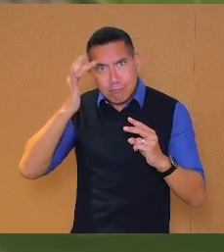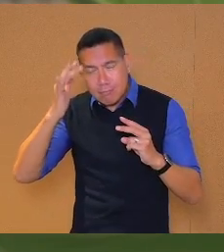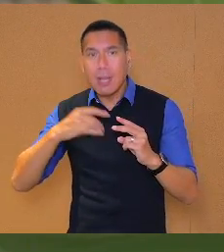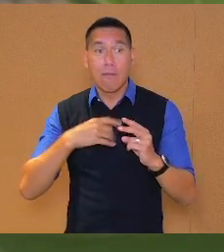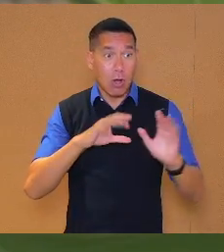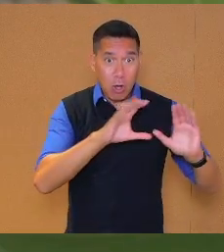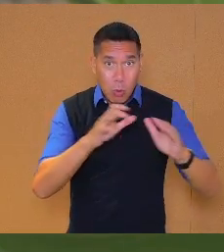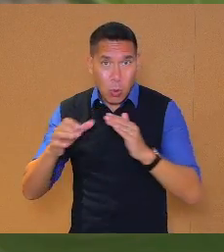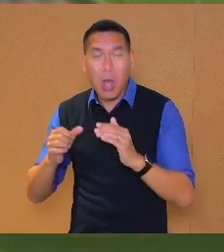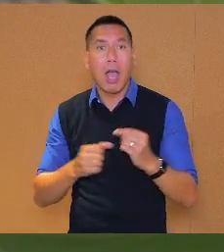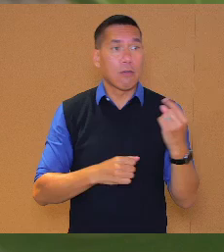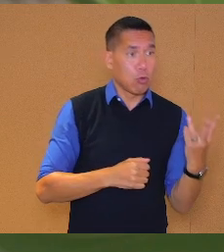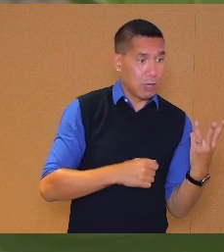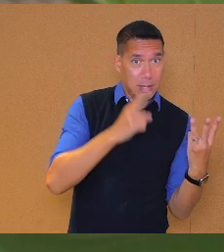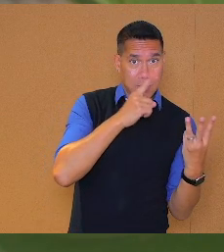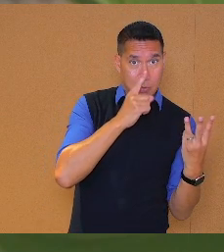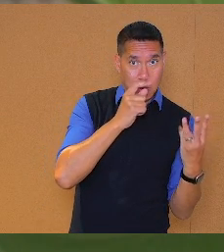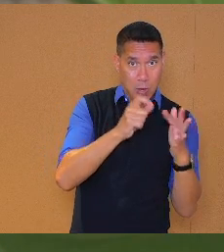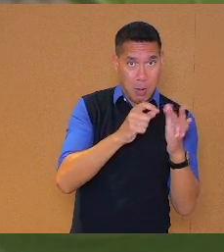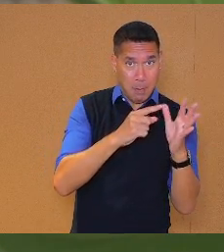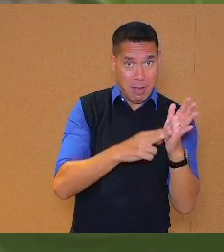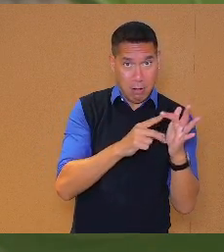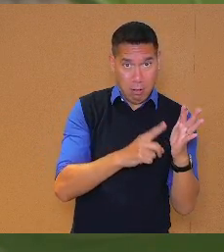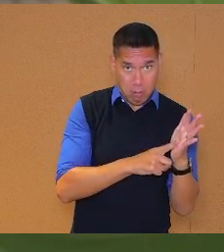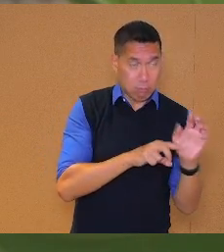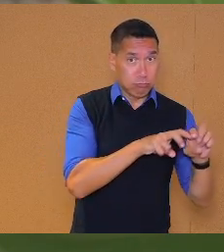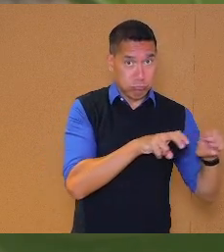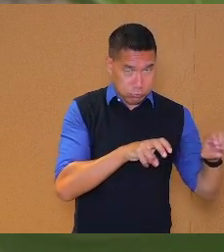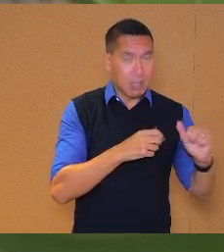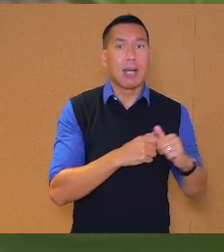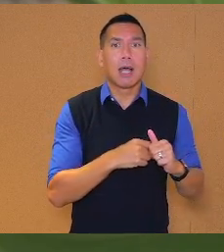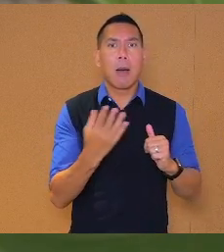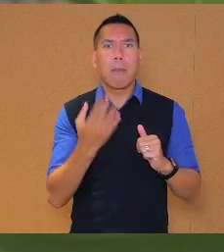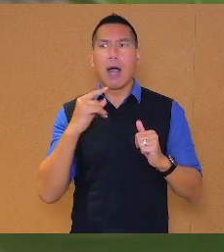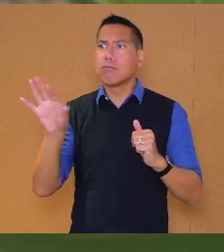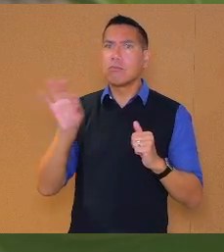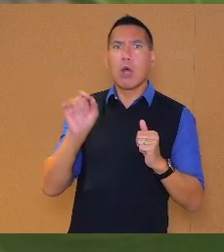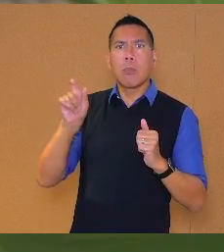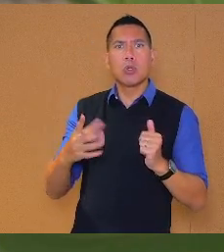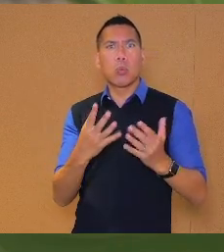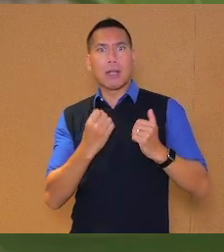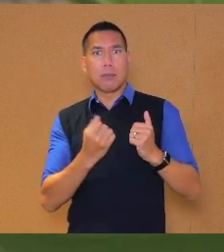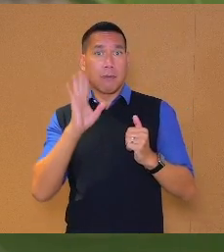provided a diverse range of views and opinions. For each award category, a separate panel of three people was established, including a plasterboard recipient, a young person, and a VicHealth staff member.